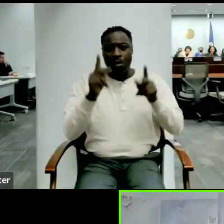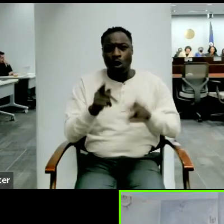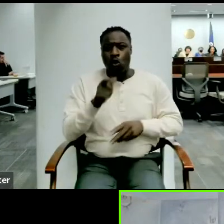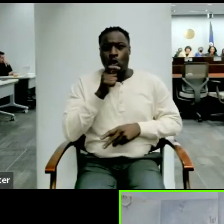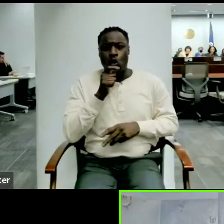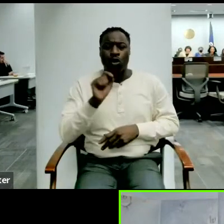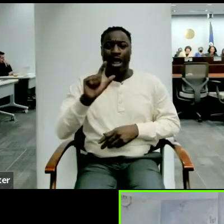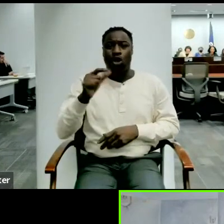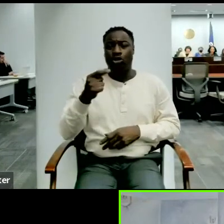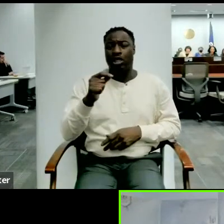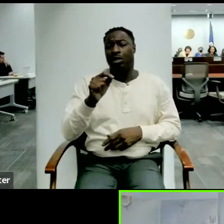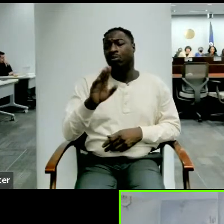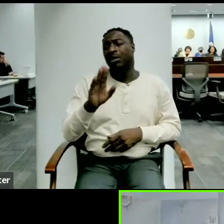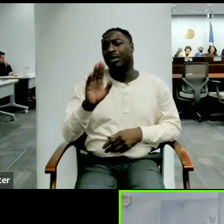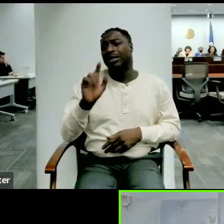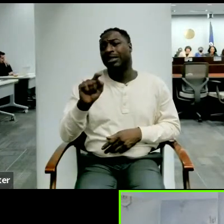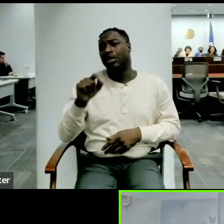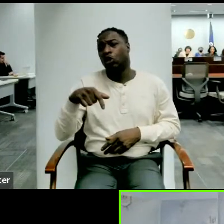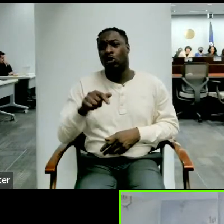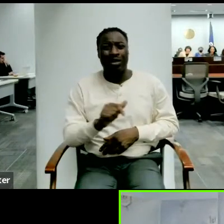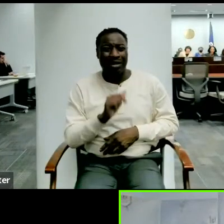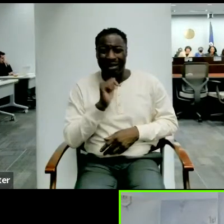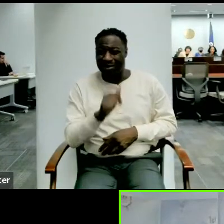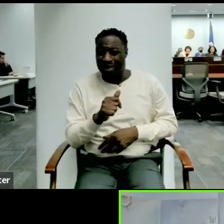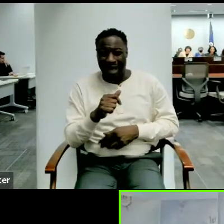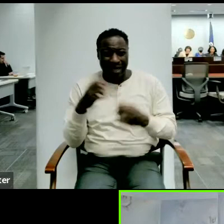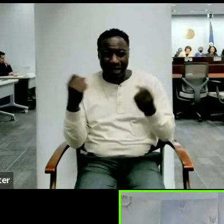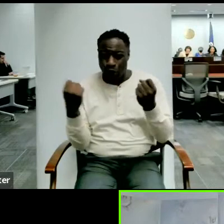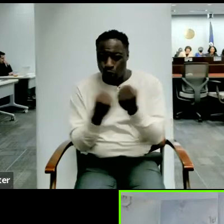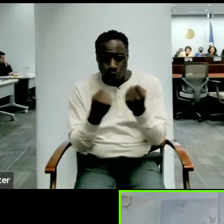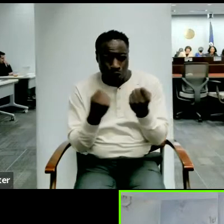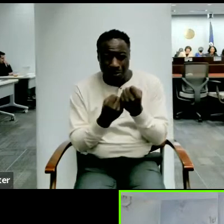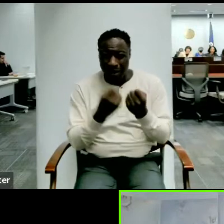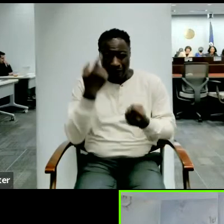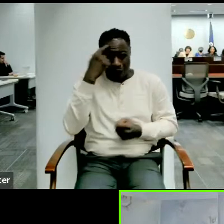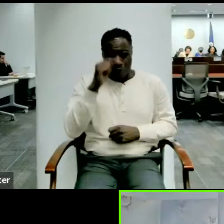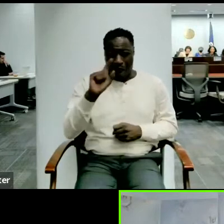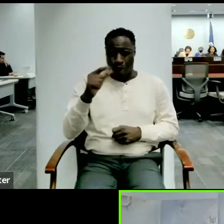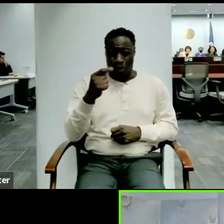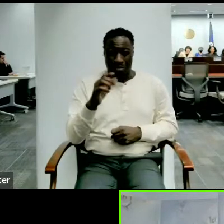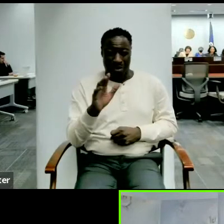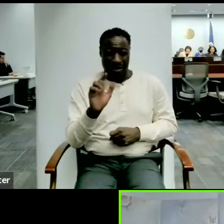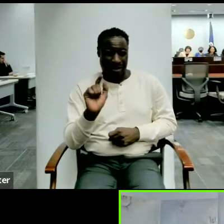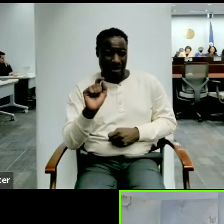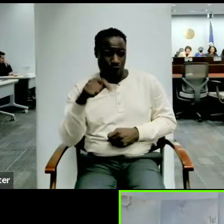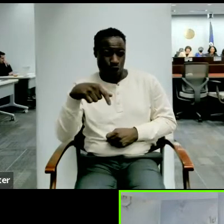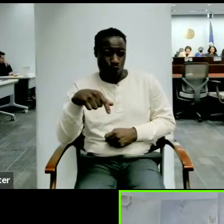is not an endorsement or facilitation of LGTBQ + activity. And the Supreme Court